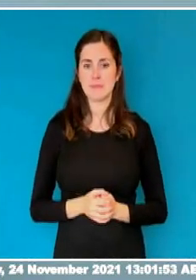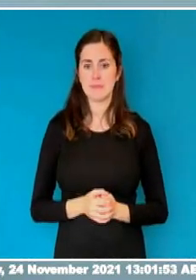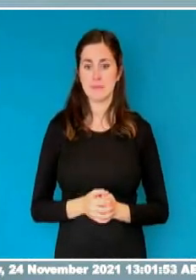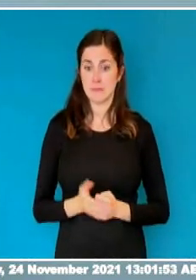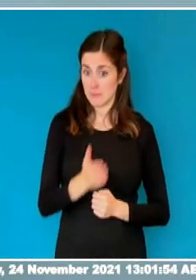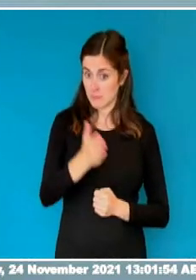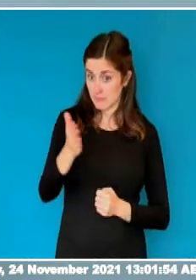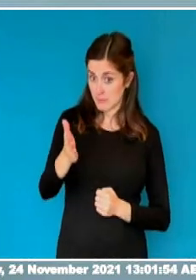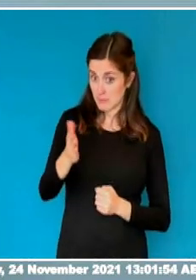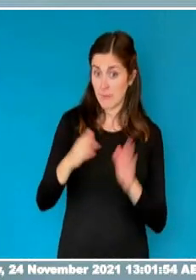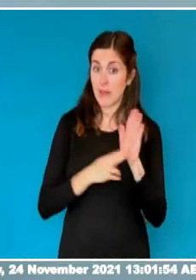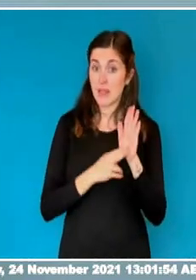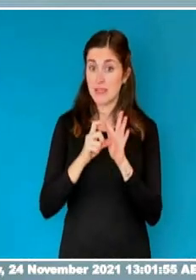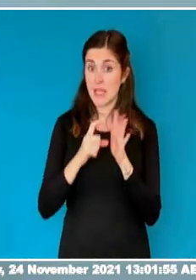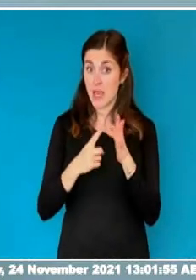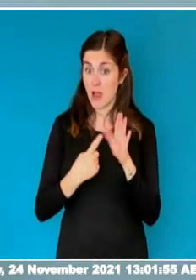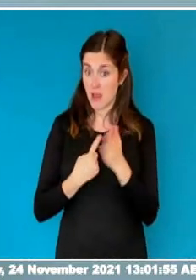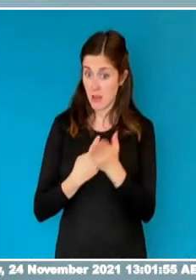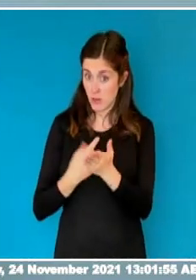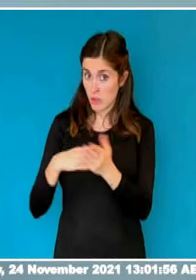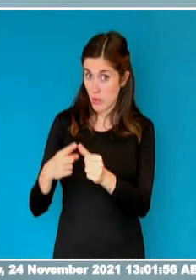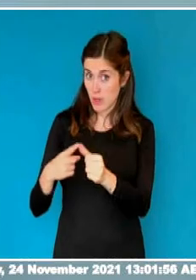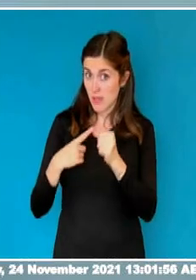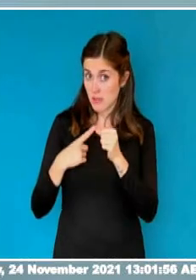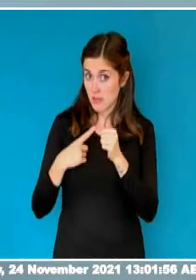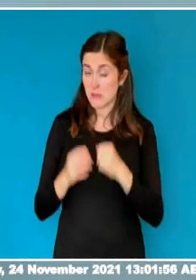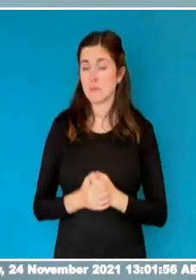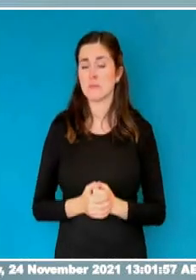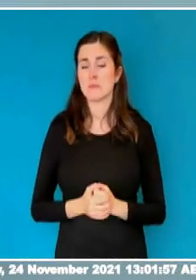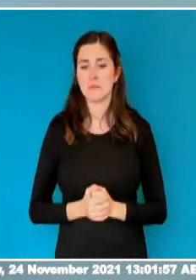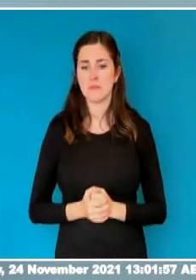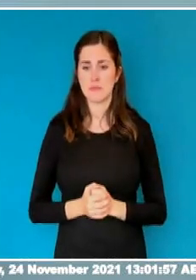Mr Aikman, do you want to answer that in terms of the NDIA? Yes.